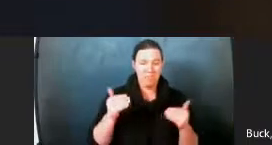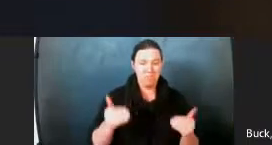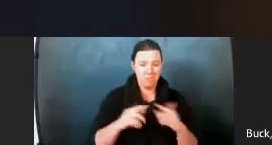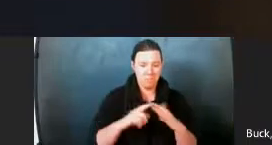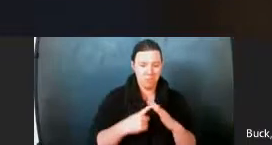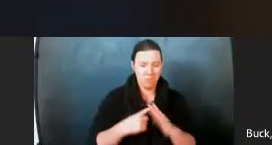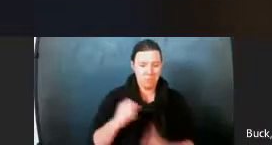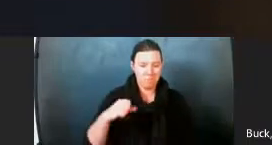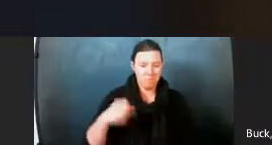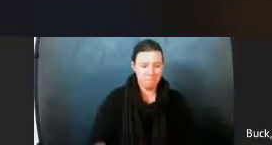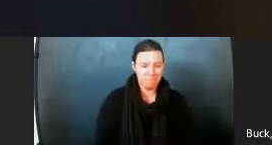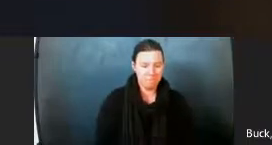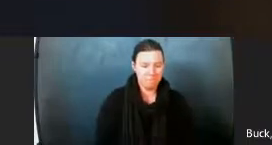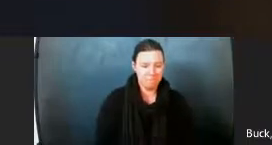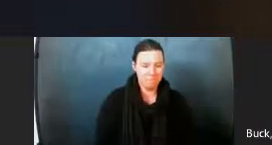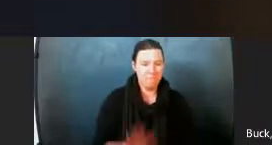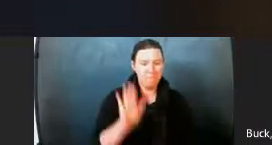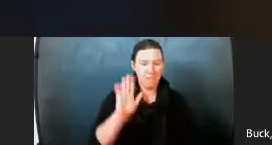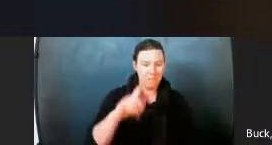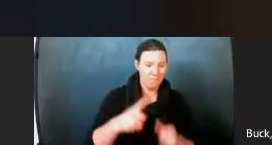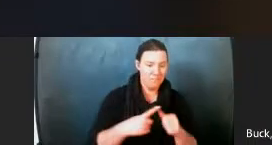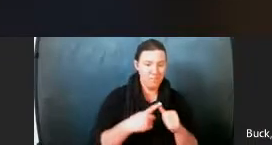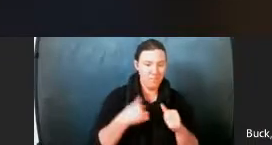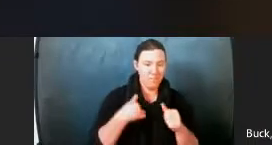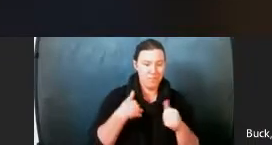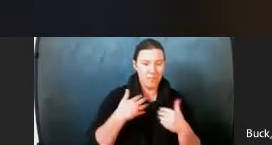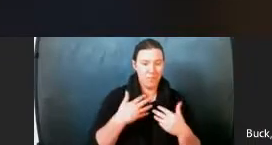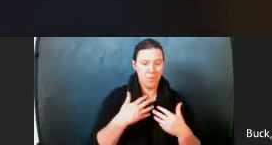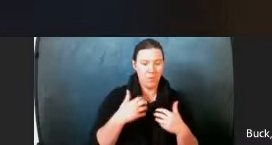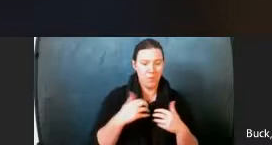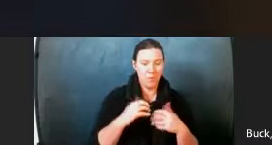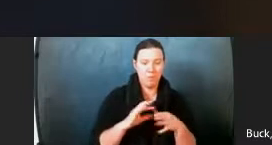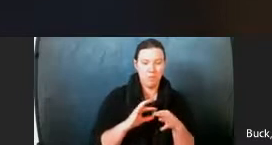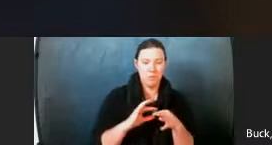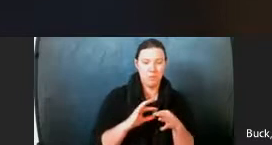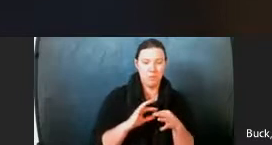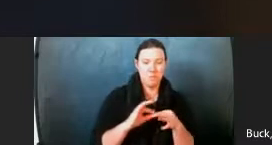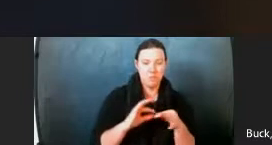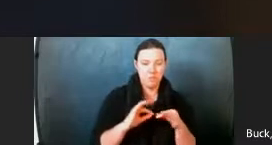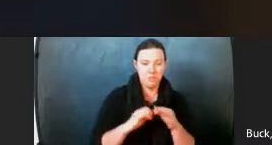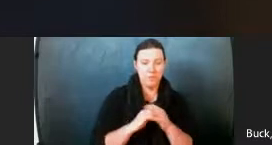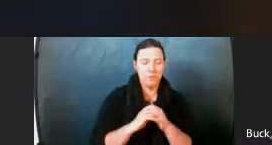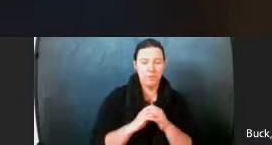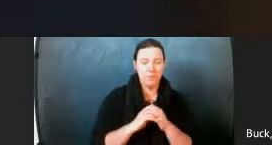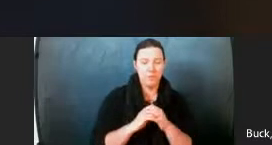Before I start, though, I would like to start us off with a land acknowledgement.